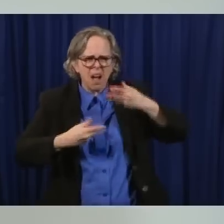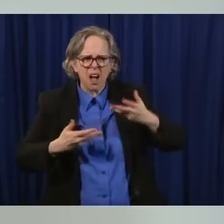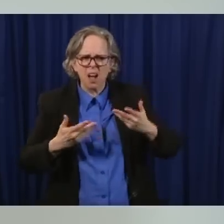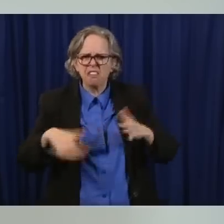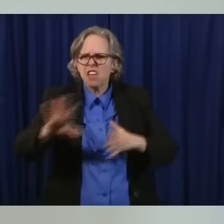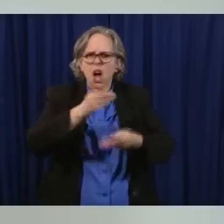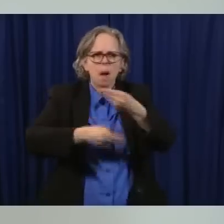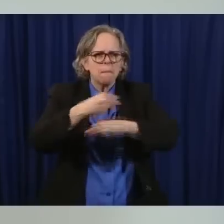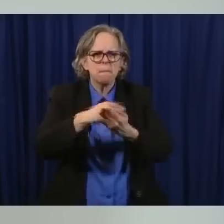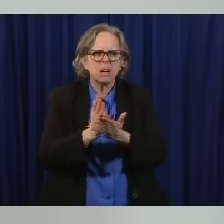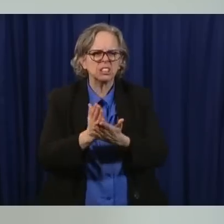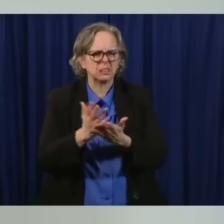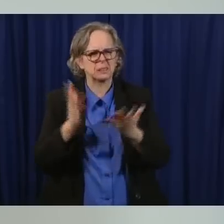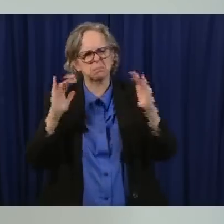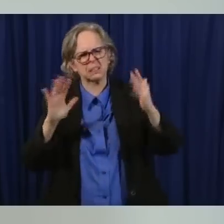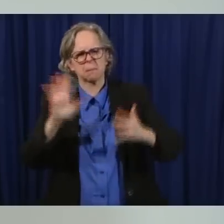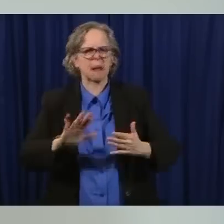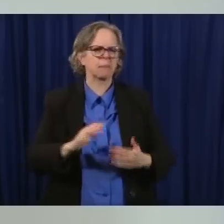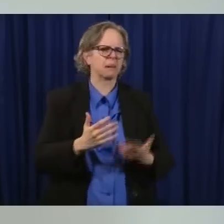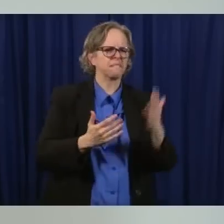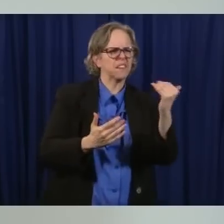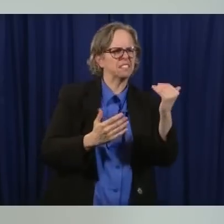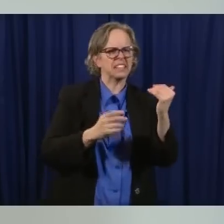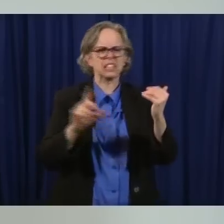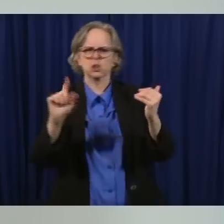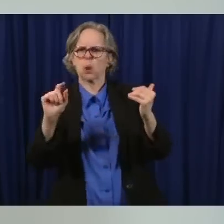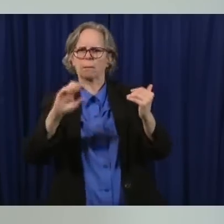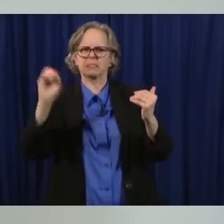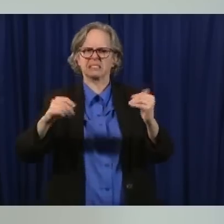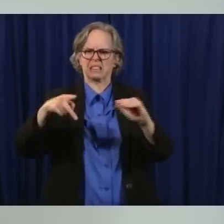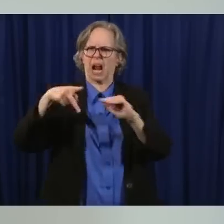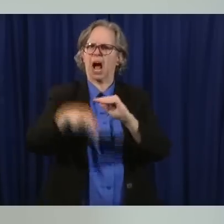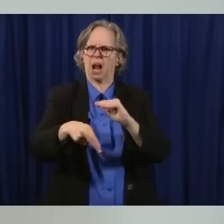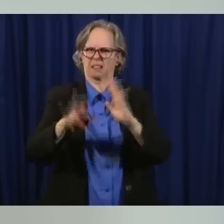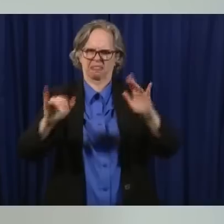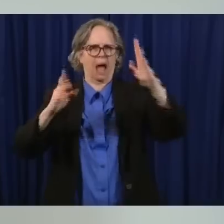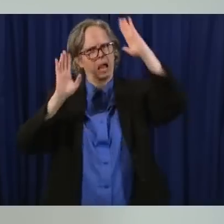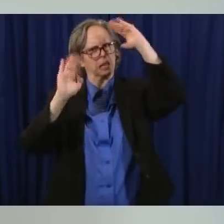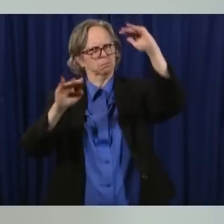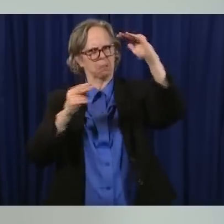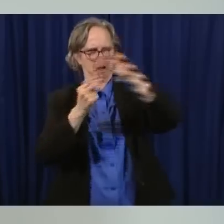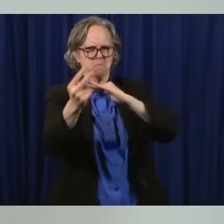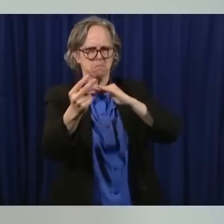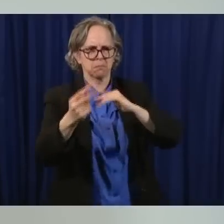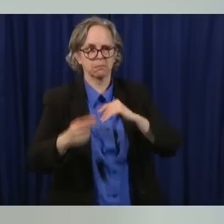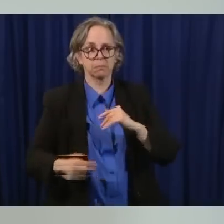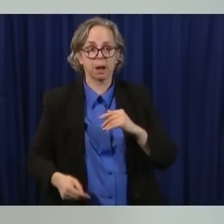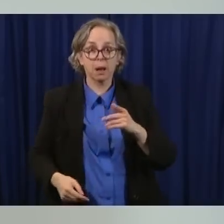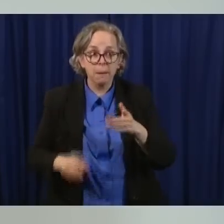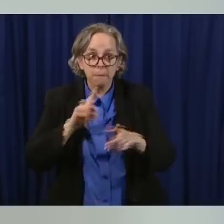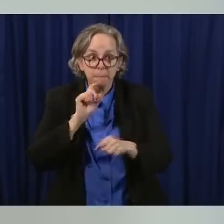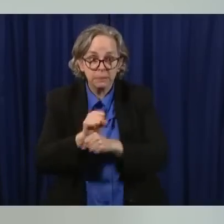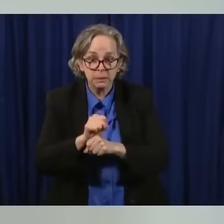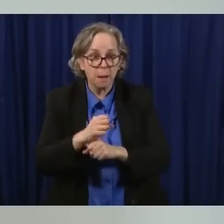THE GOVERNOR AND I OFTEN HAVE WITH MAYORS FROM ACROSS THE STATE, SOME OF THEM TOLD ME TODAY THAT IN THEIR BUDGETS THEY ARE EXPECTING BETWEEN 15